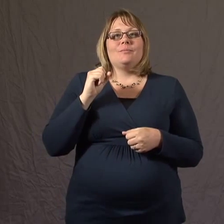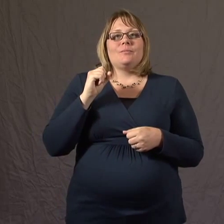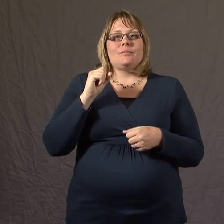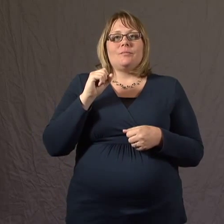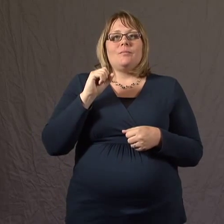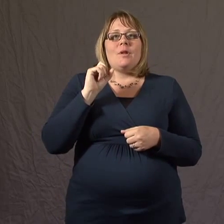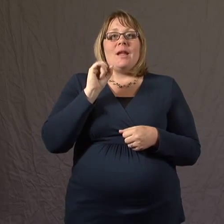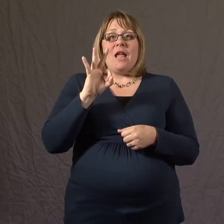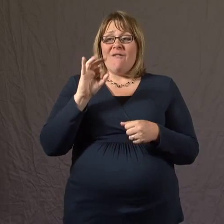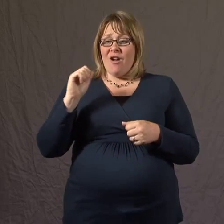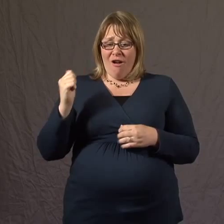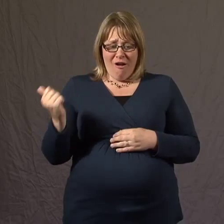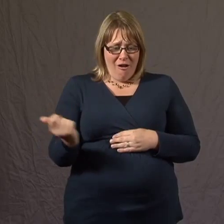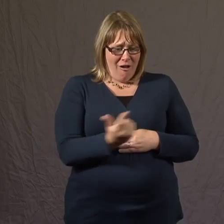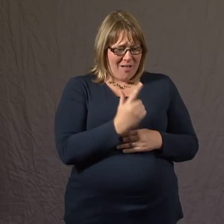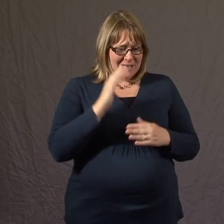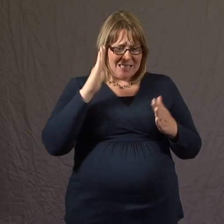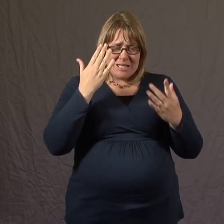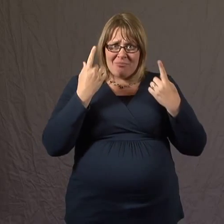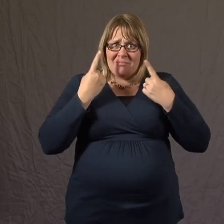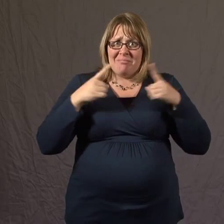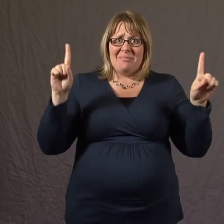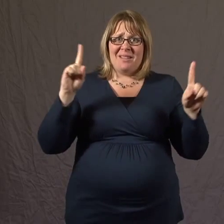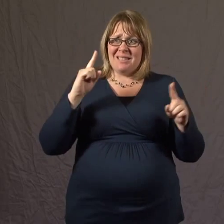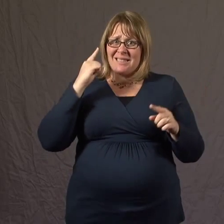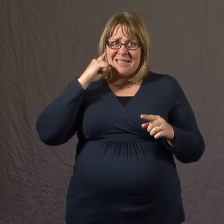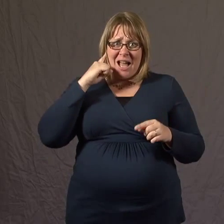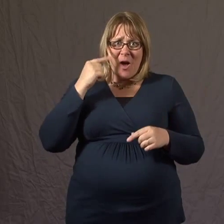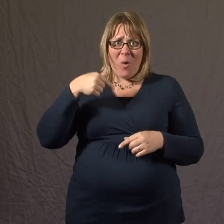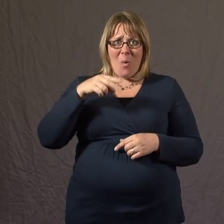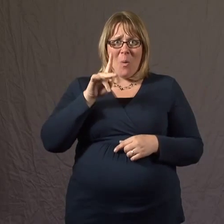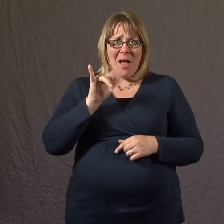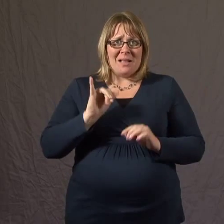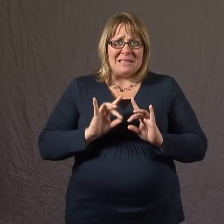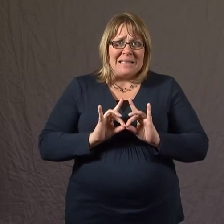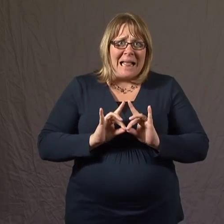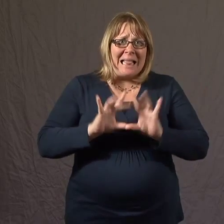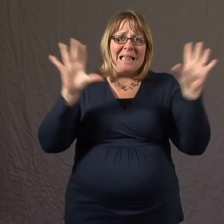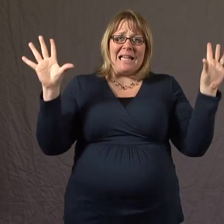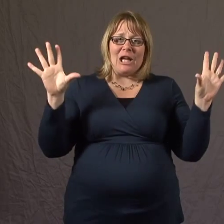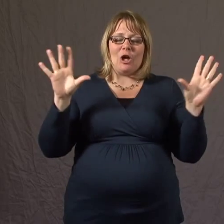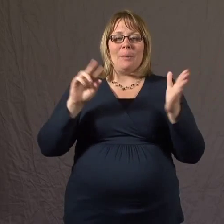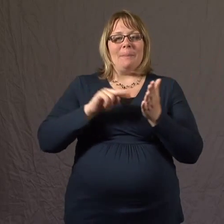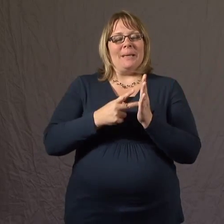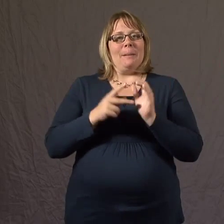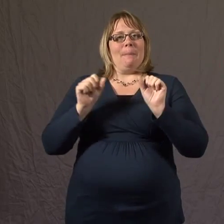through the induction receiver. If all the components seem to be working effectively